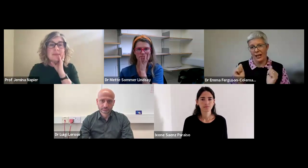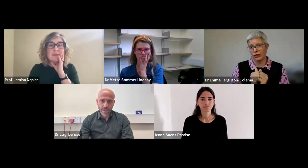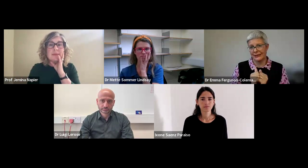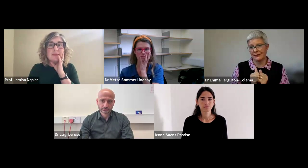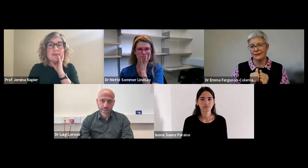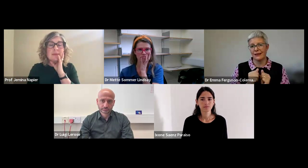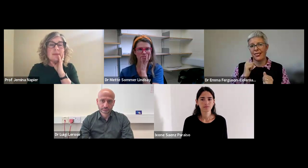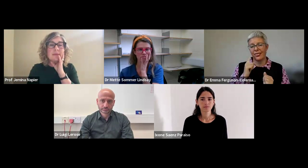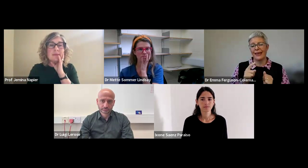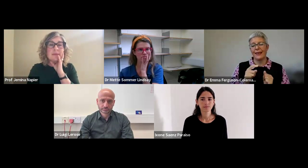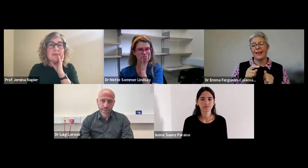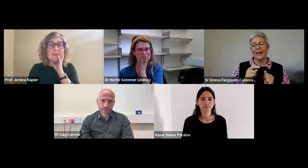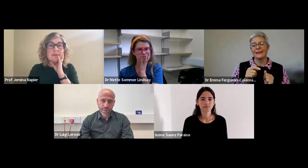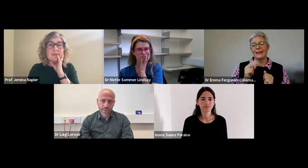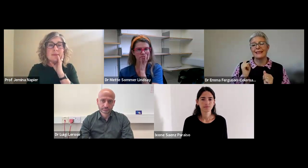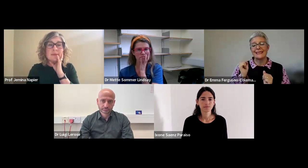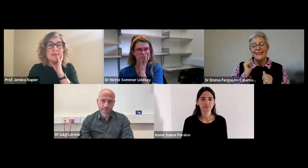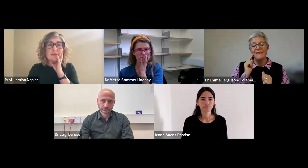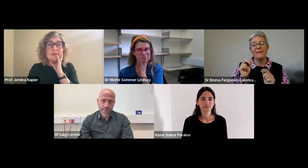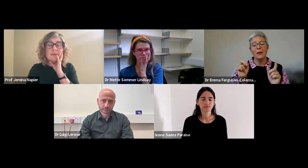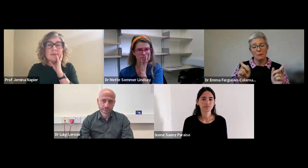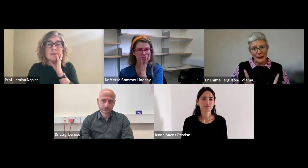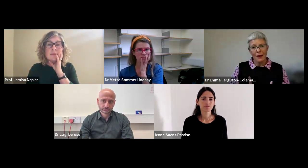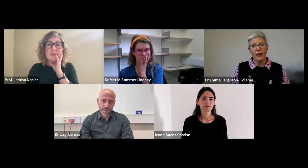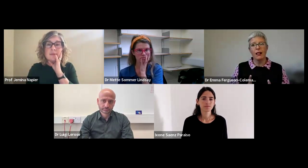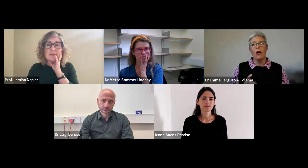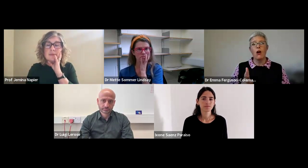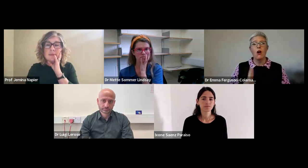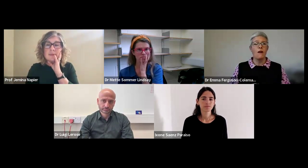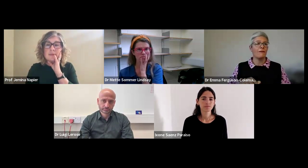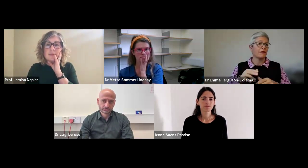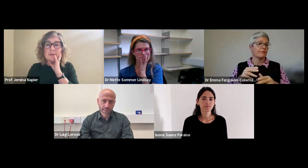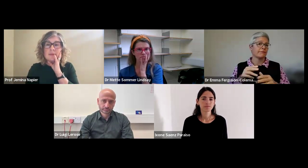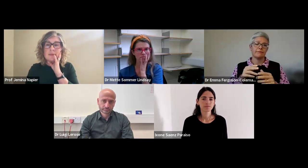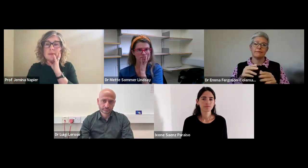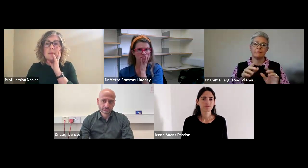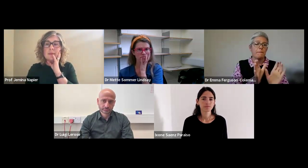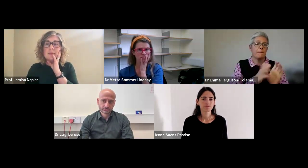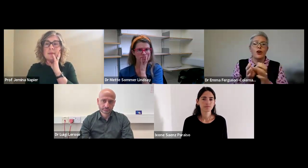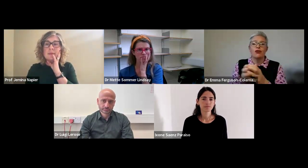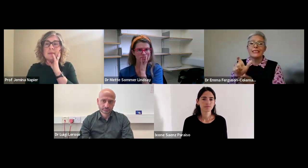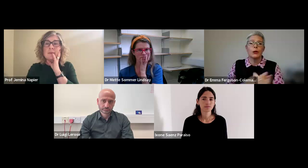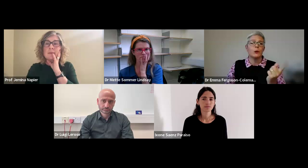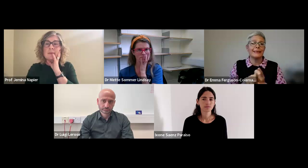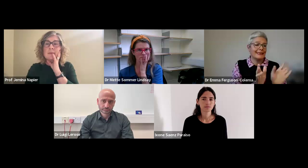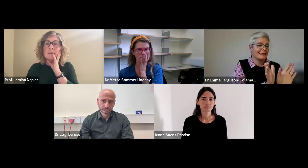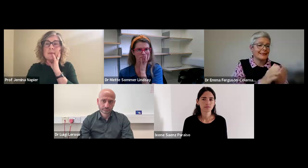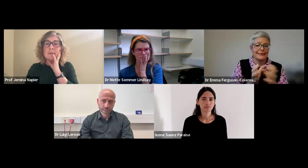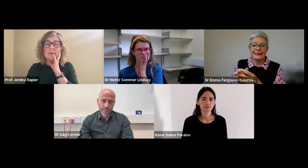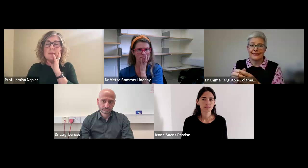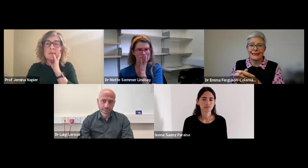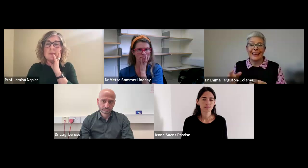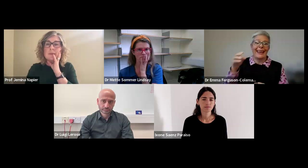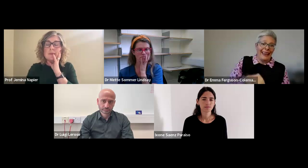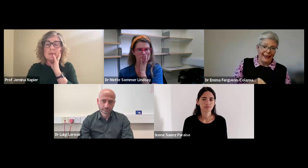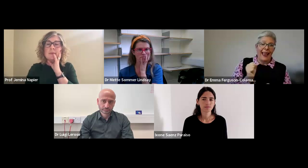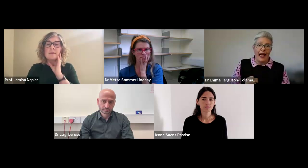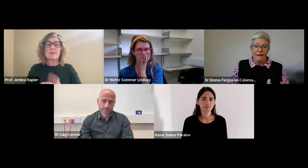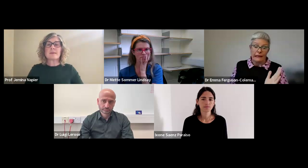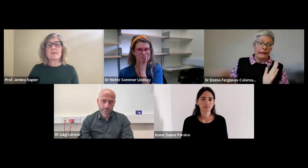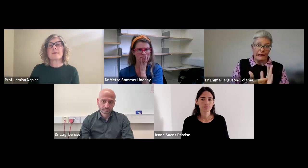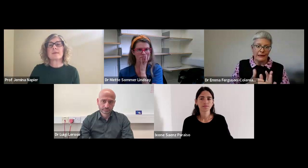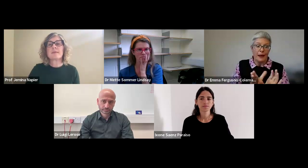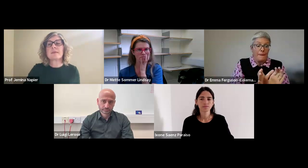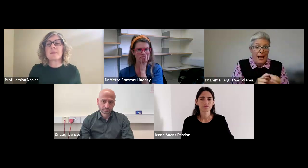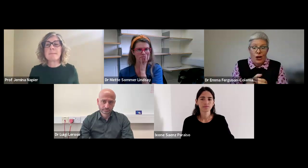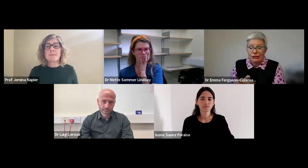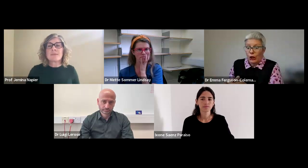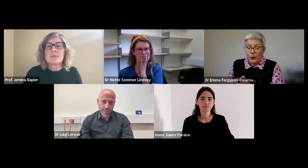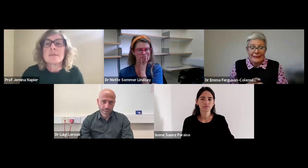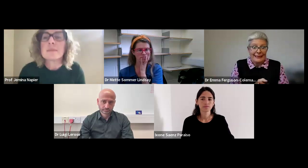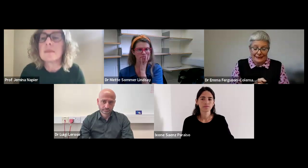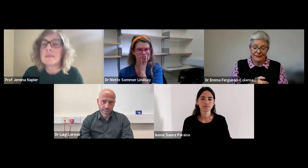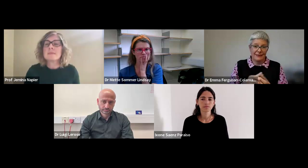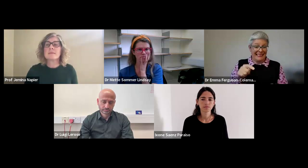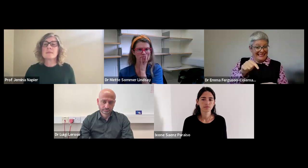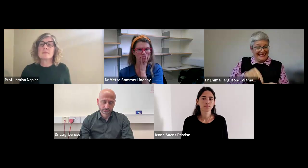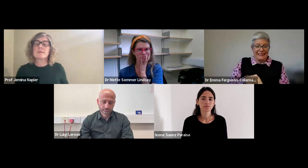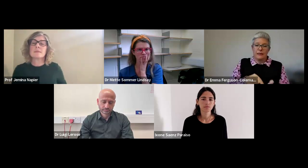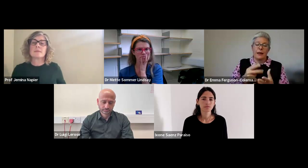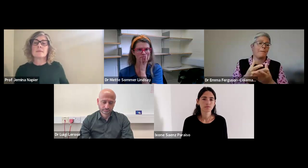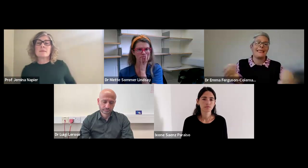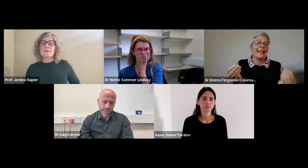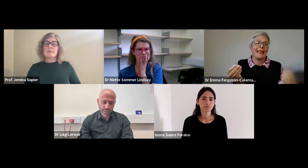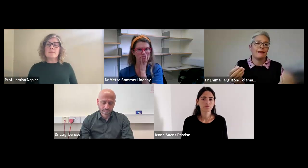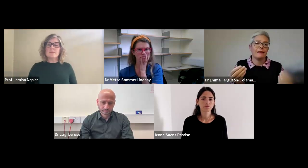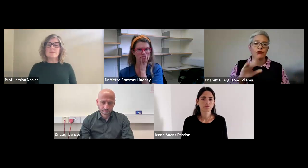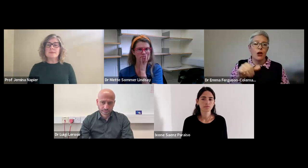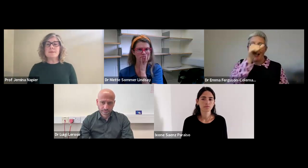Emma: I completely agree. I think that deaf people of minority communities who are even within